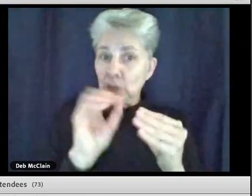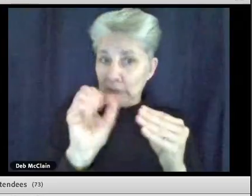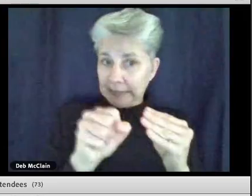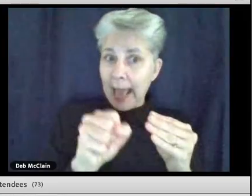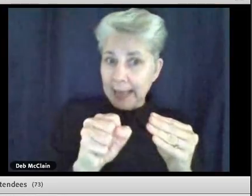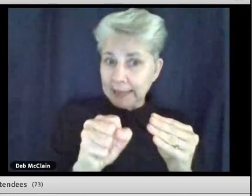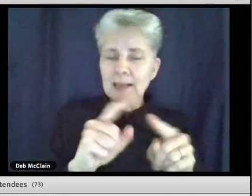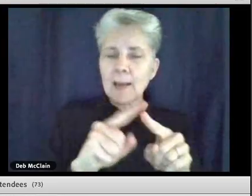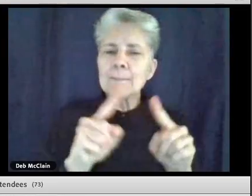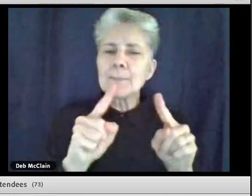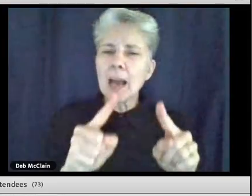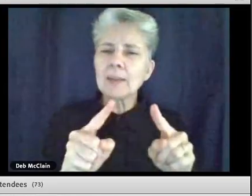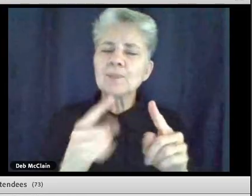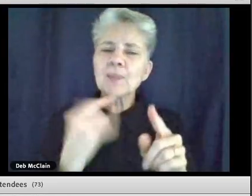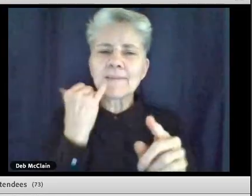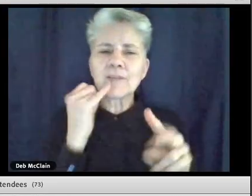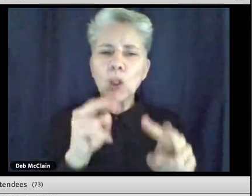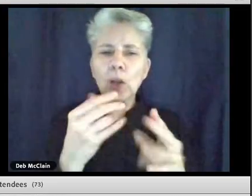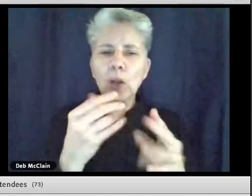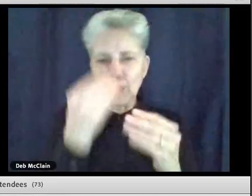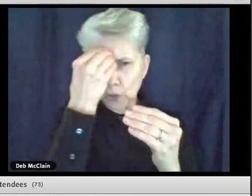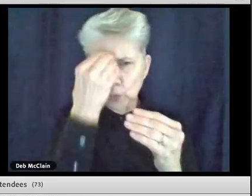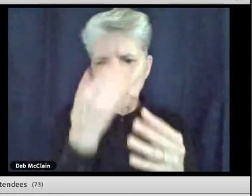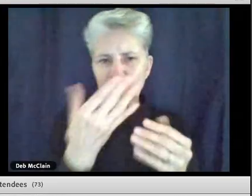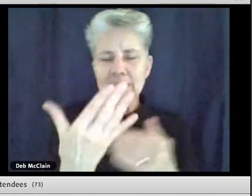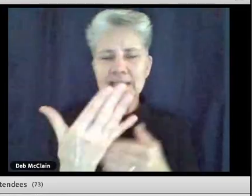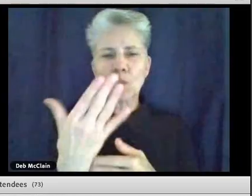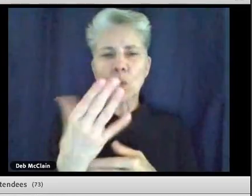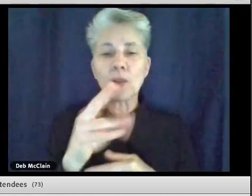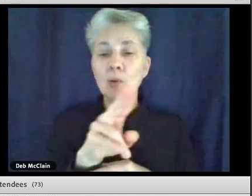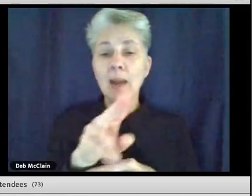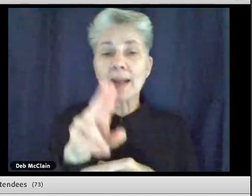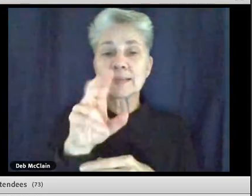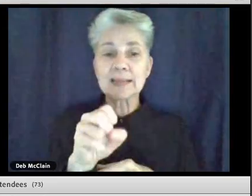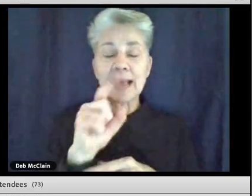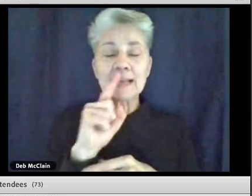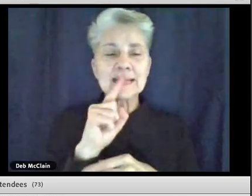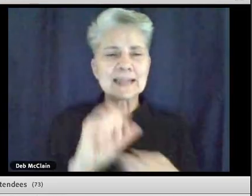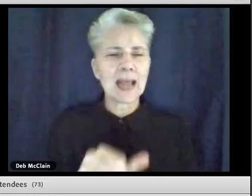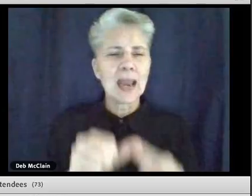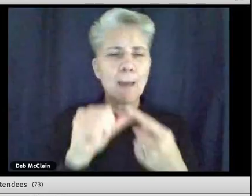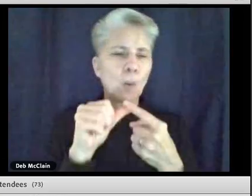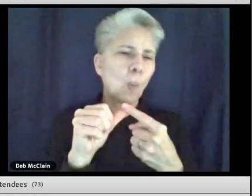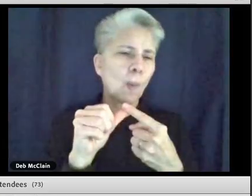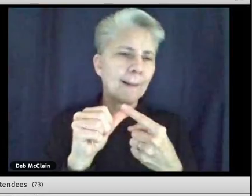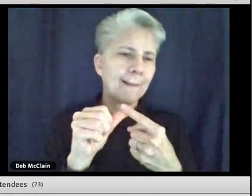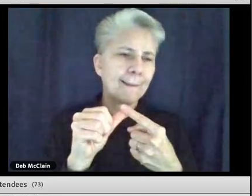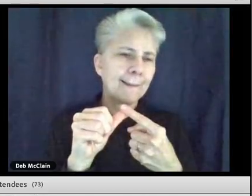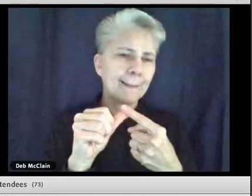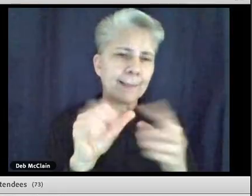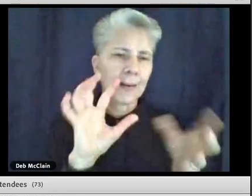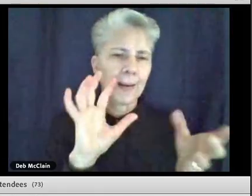However, if you looked at the news this morning, the US is the number one in terms of cases,